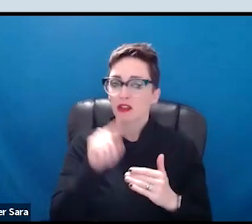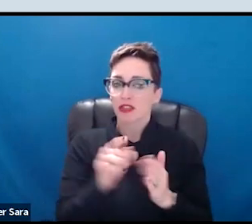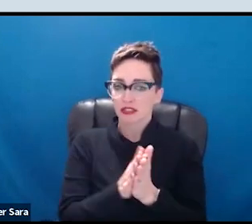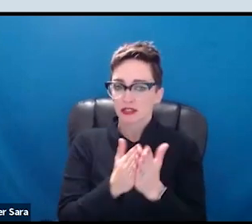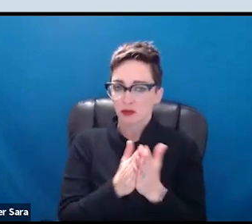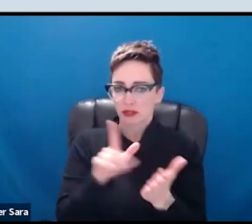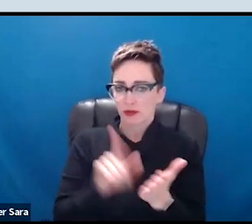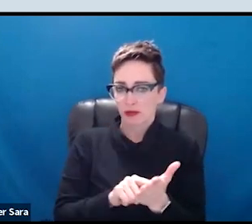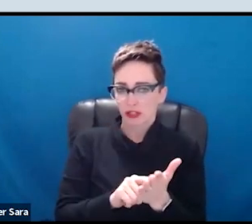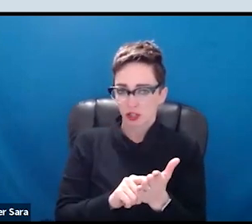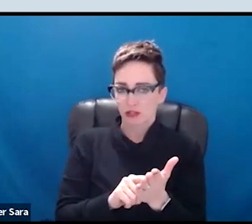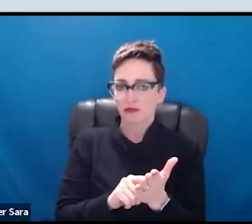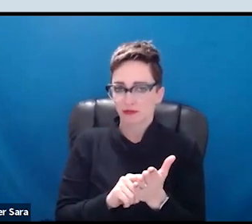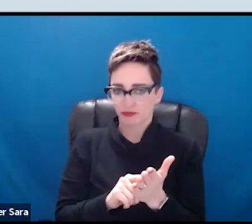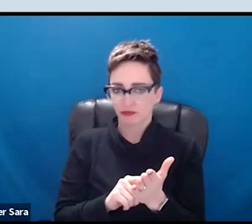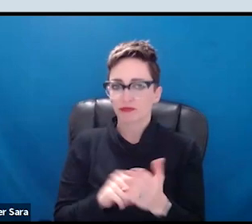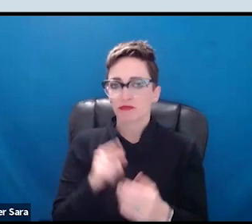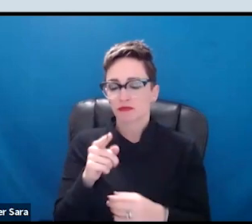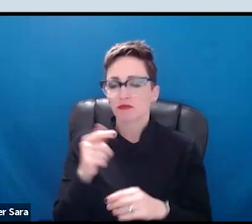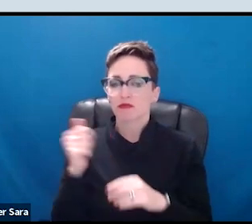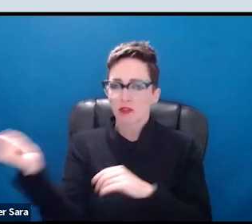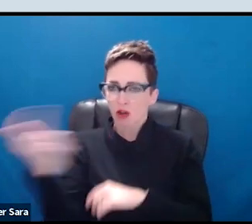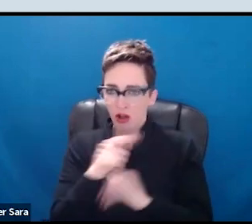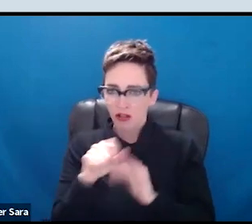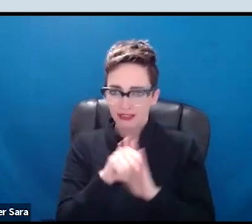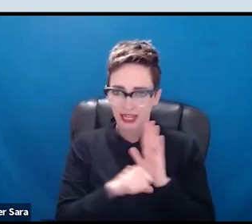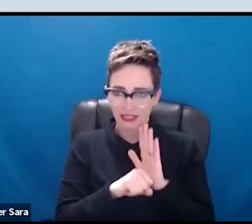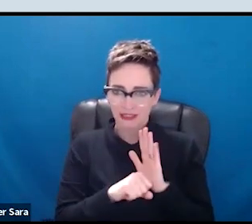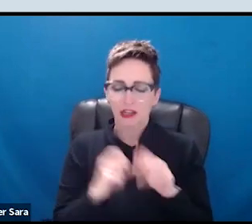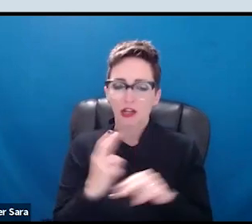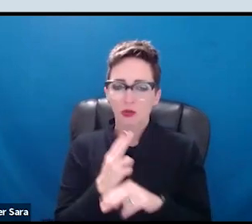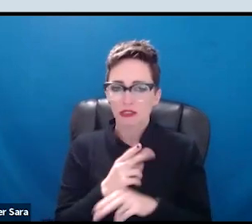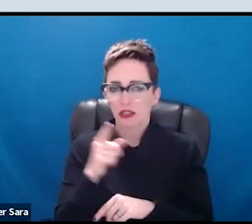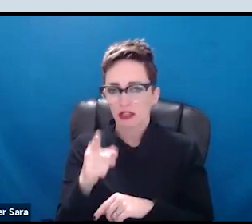Every state and territory is using it, and I know SAMHSA is going to be working